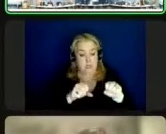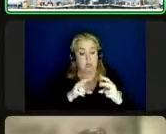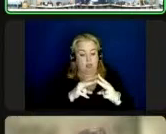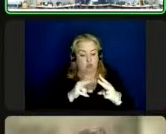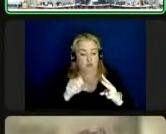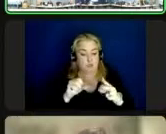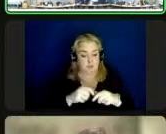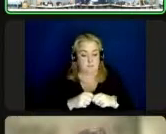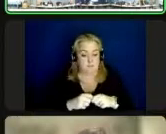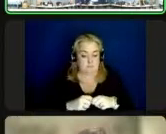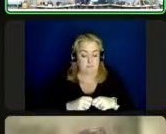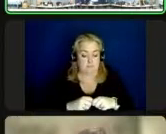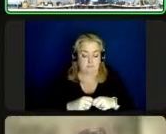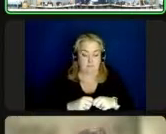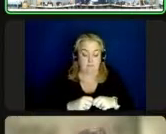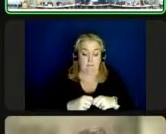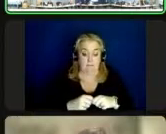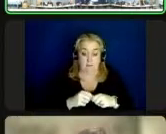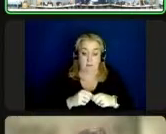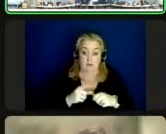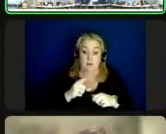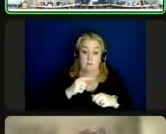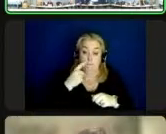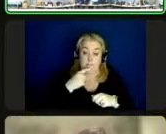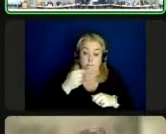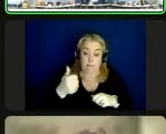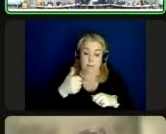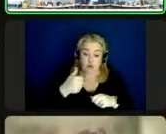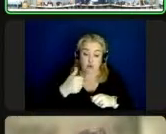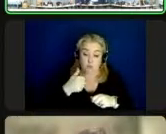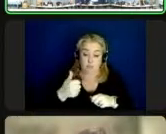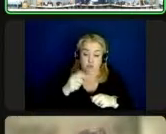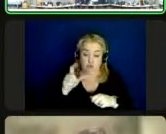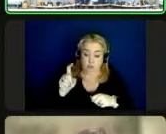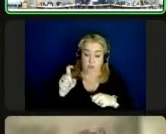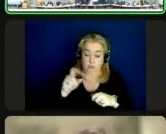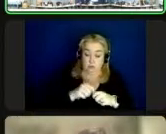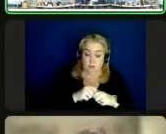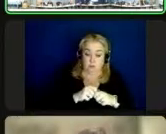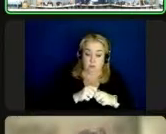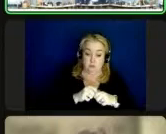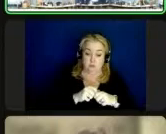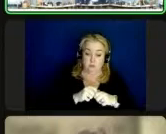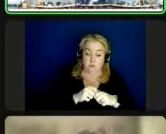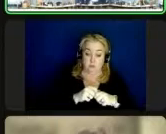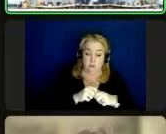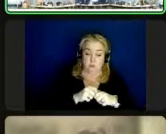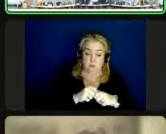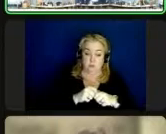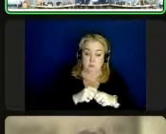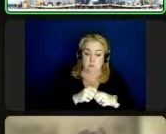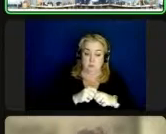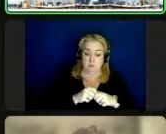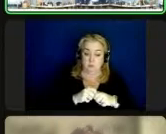USED FOR SERVICES OR PHYSICAL IMPROVEMENTS THOUGH I